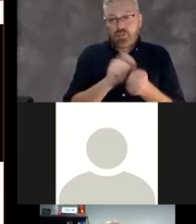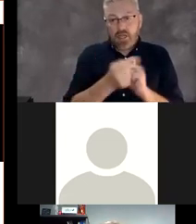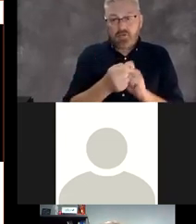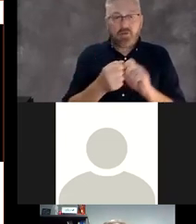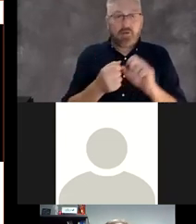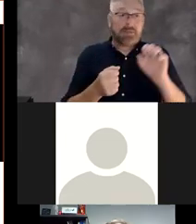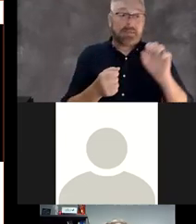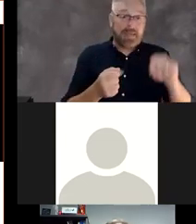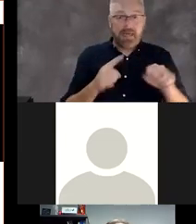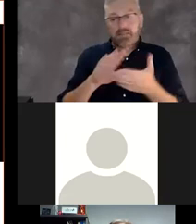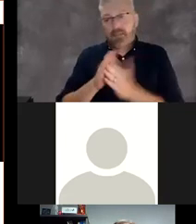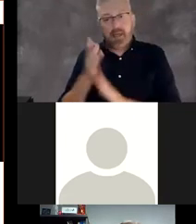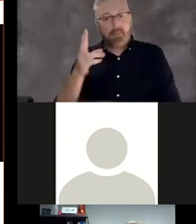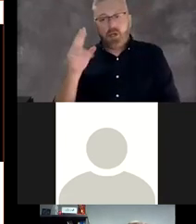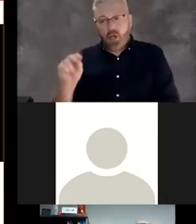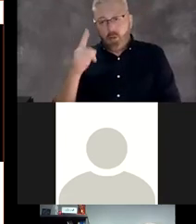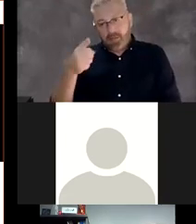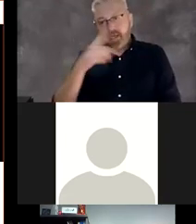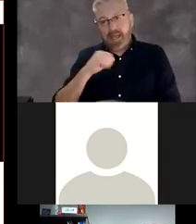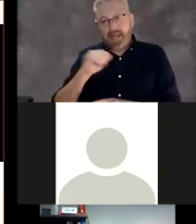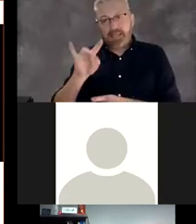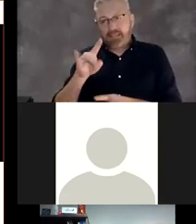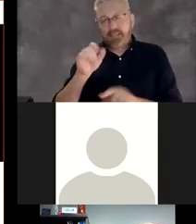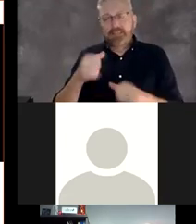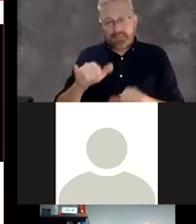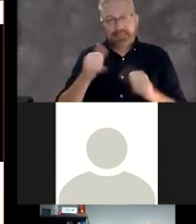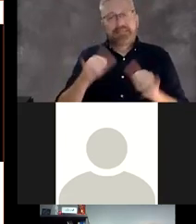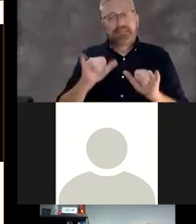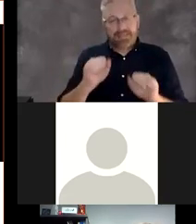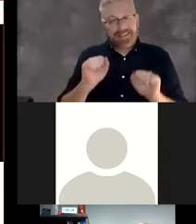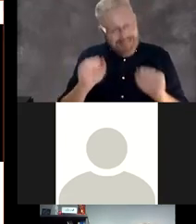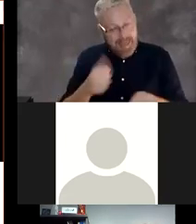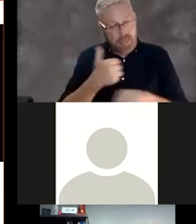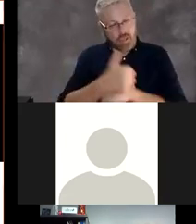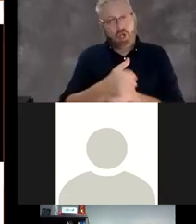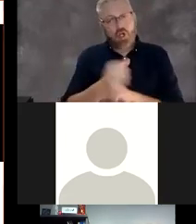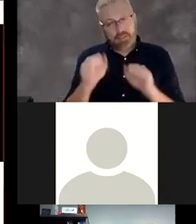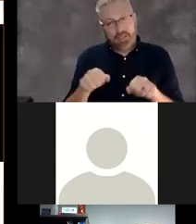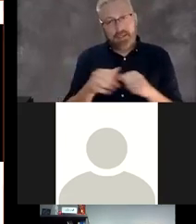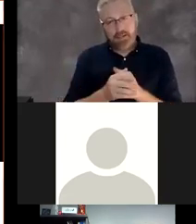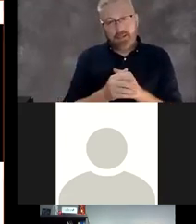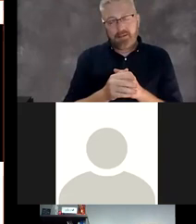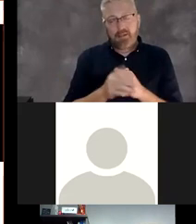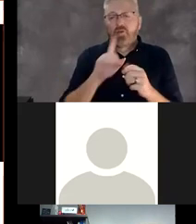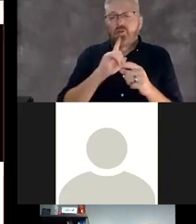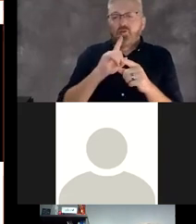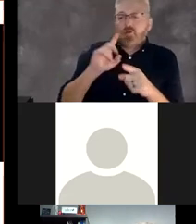LONGER BE CHARGED. >> Josh: IT'S A SITUATION OF